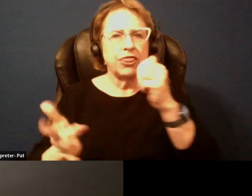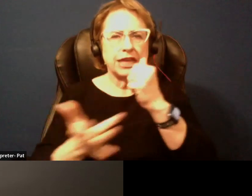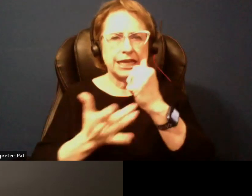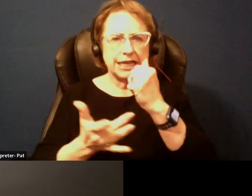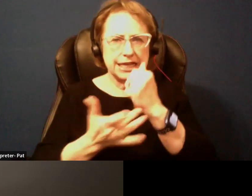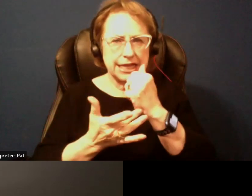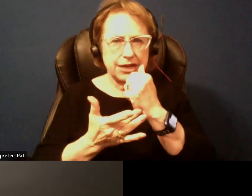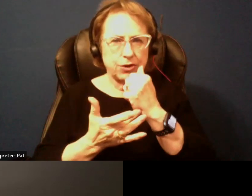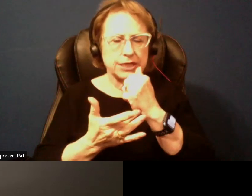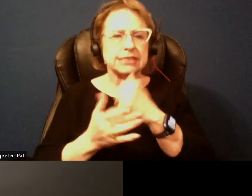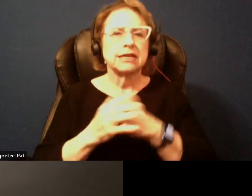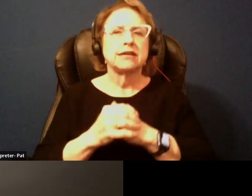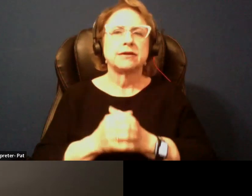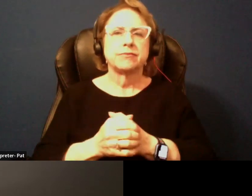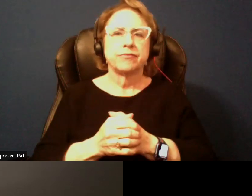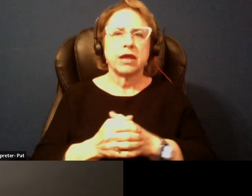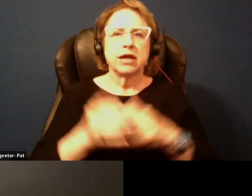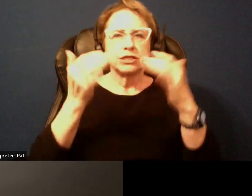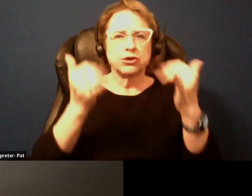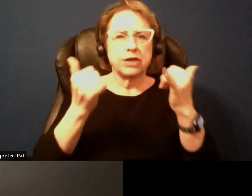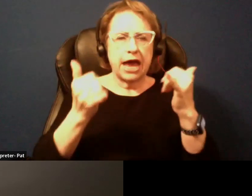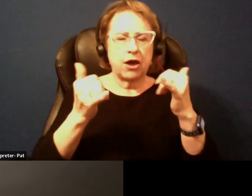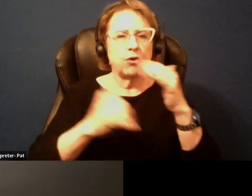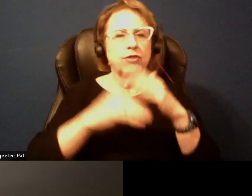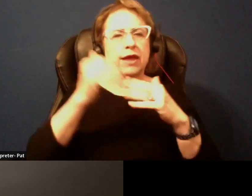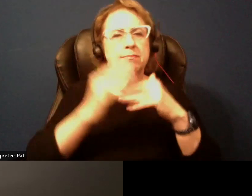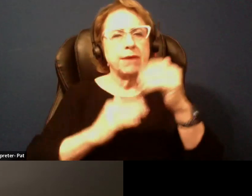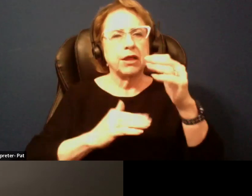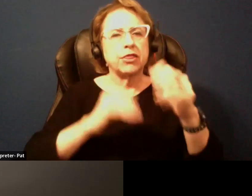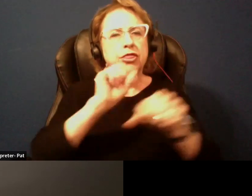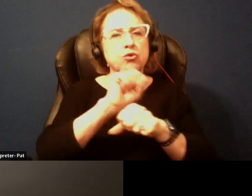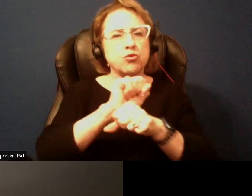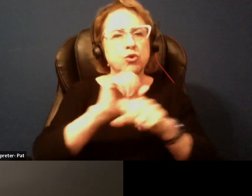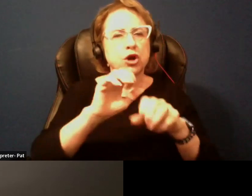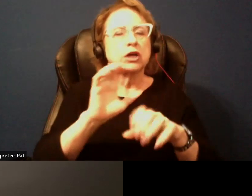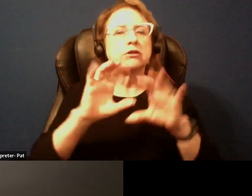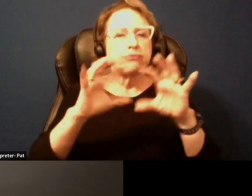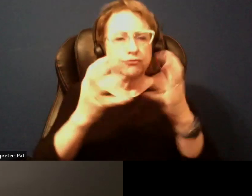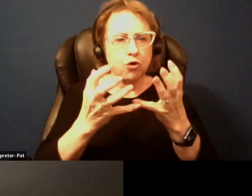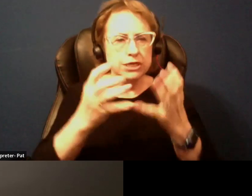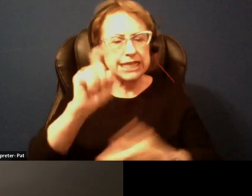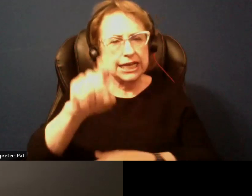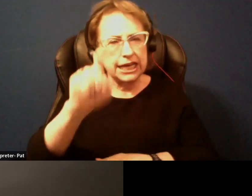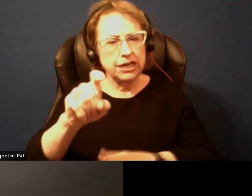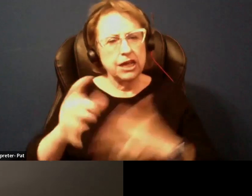course of 6 years build the workforce that they needed to build finish building out the network.